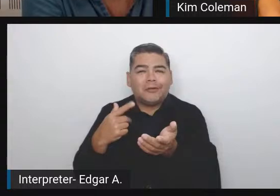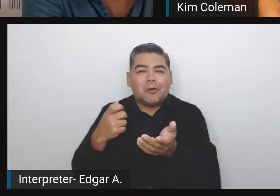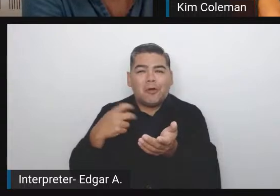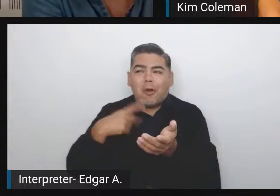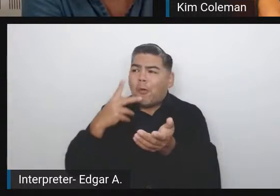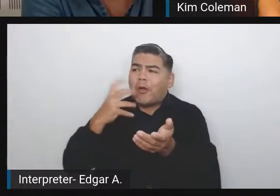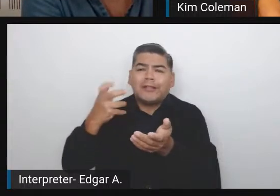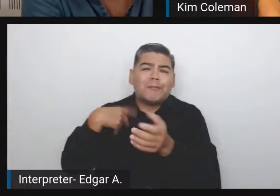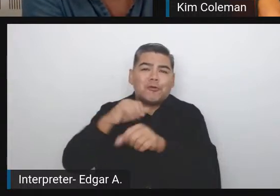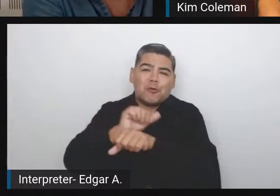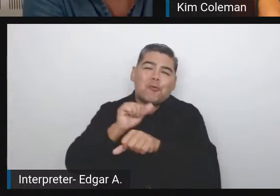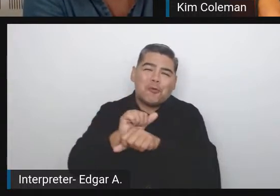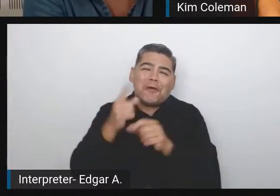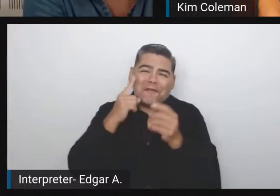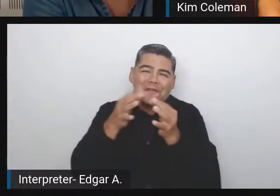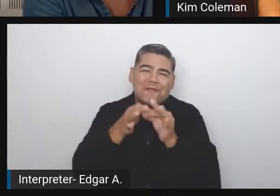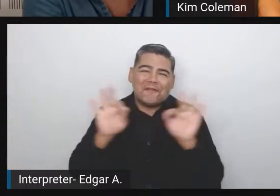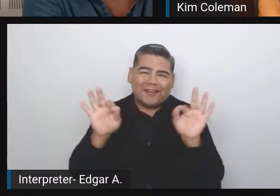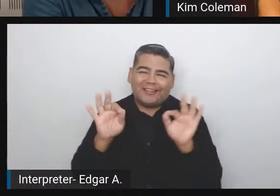them. Because you actually